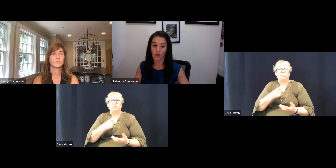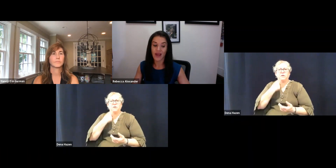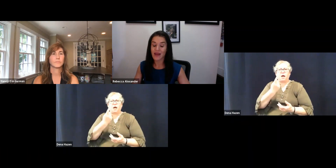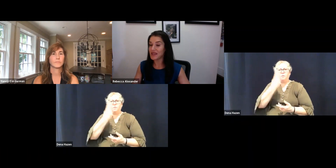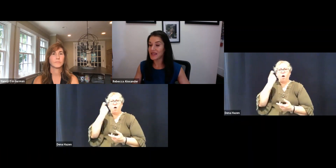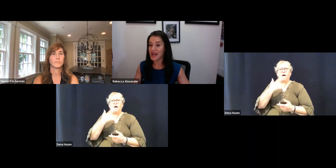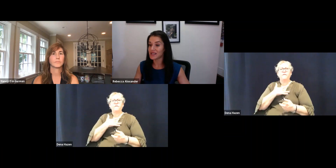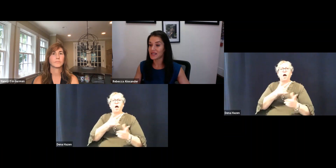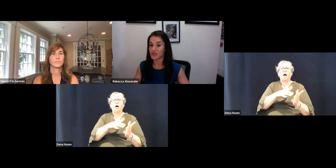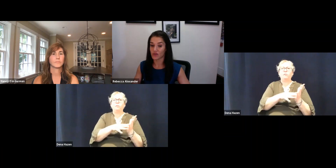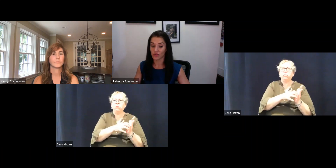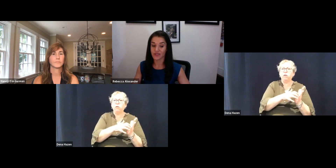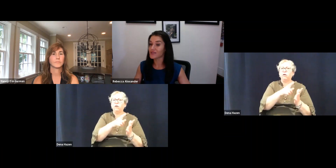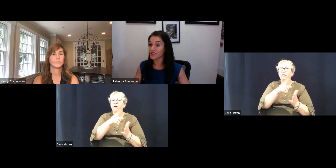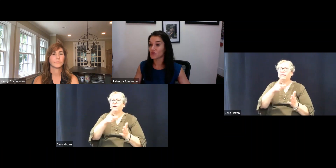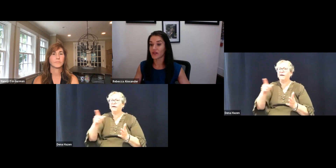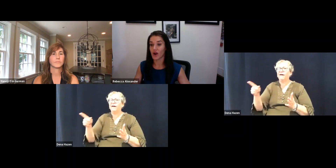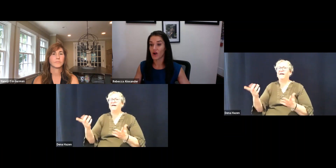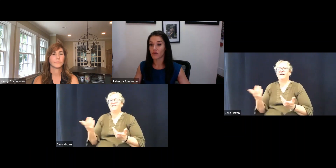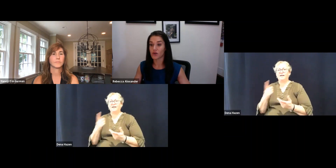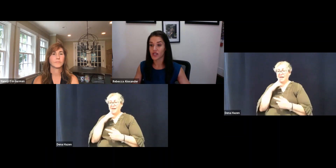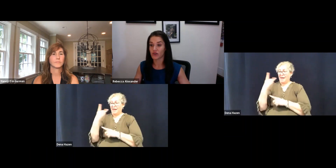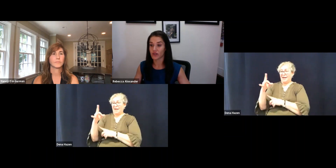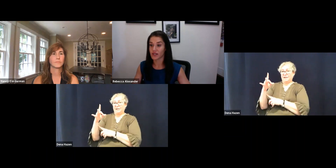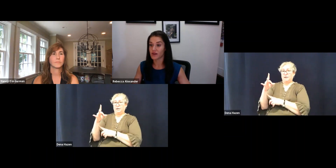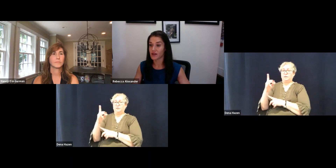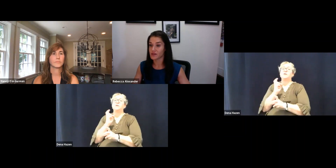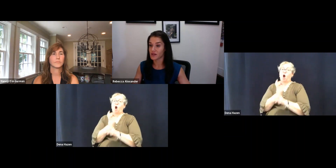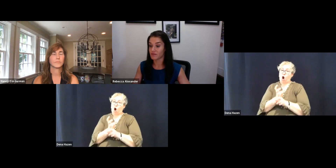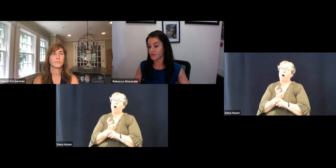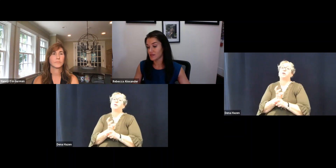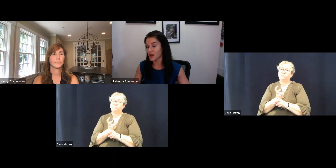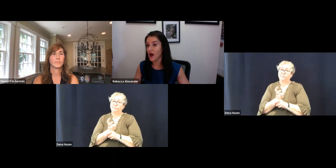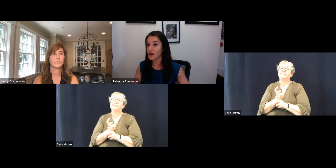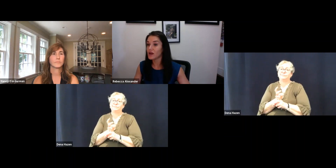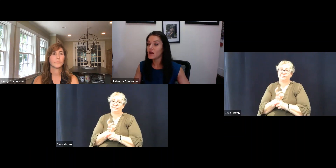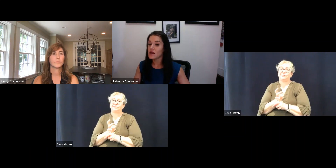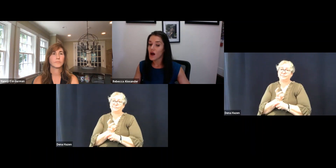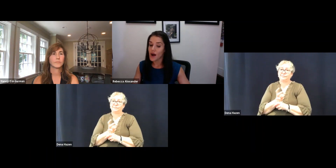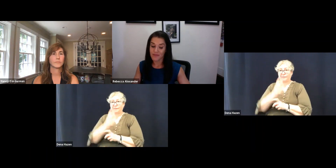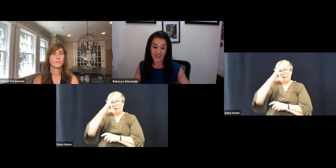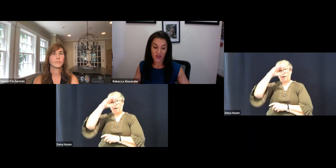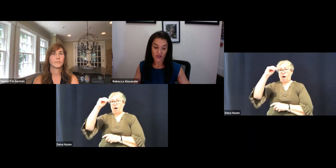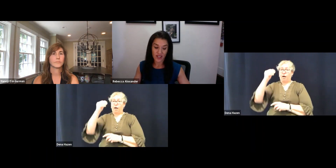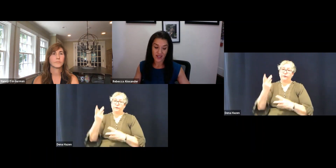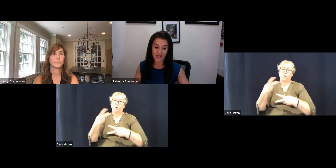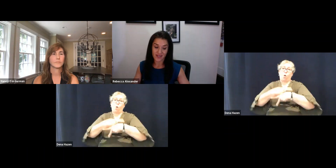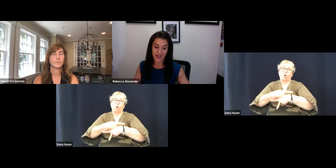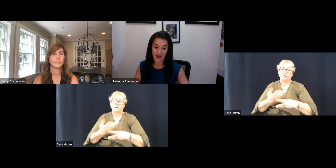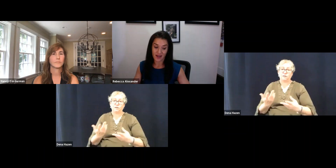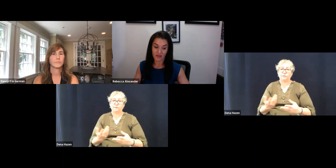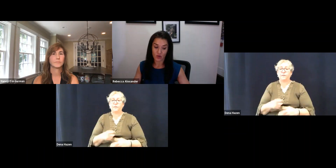Now being 18 years old it's really hard, particularly as a guy. The other thing is is that, if it's